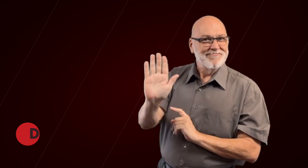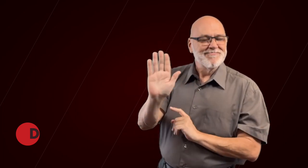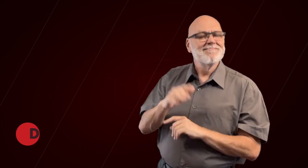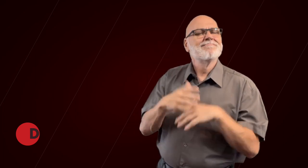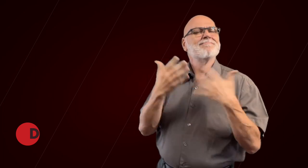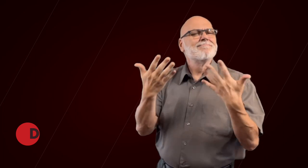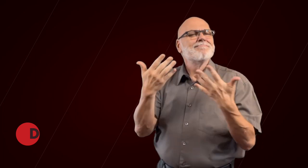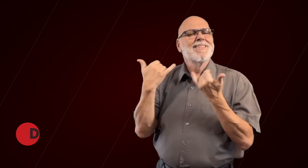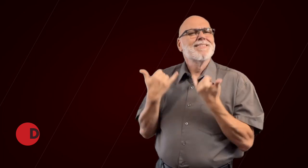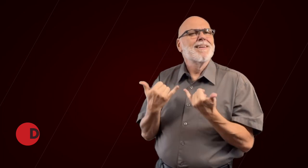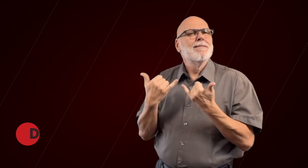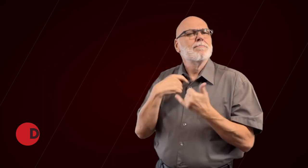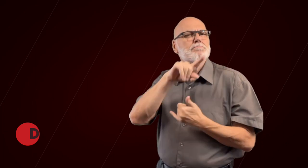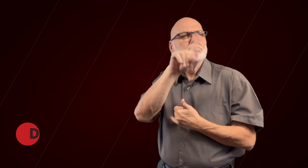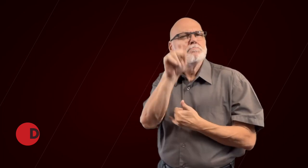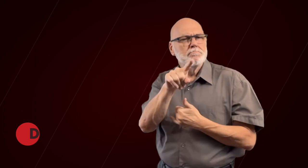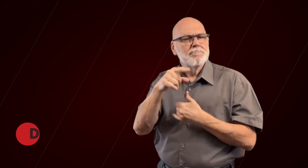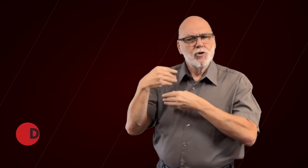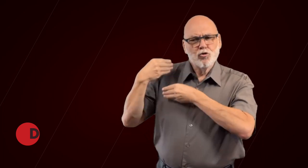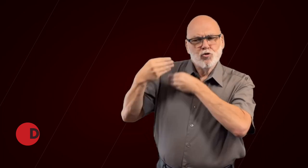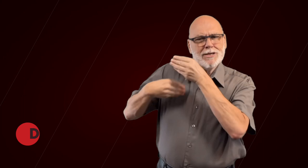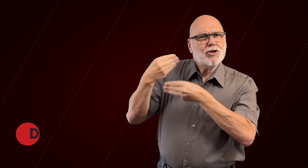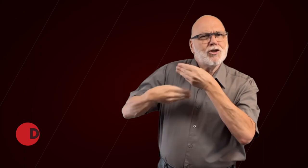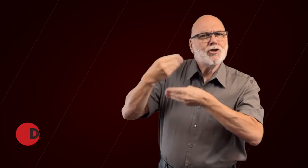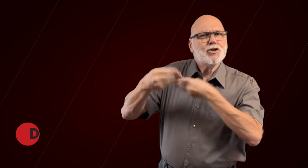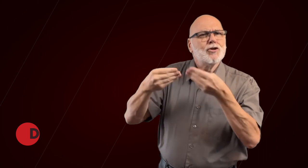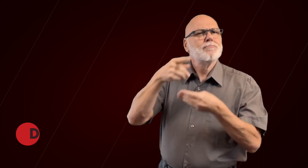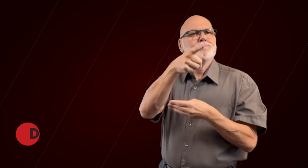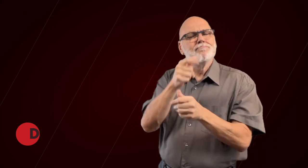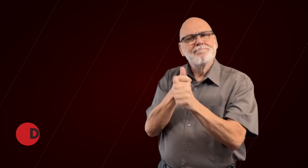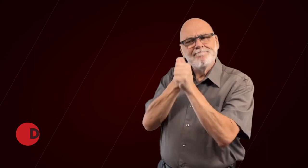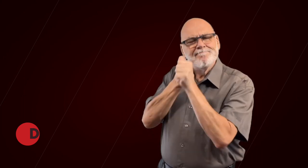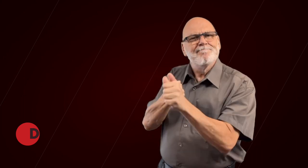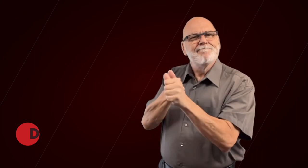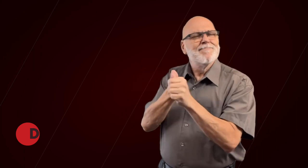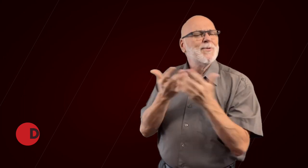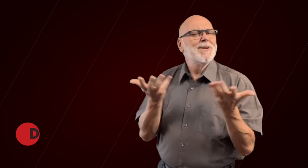what traditions do you follow?